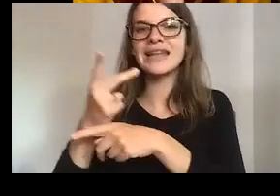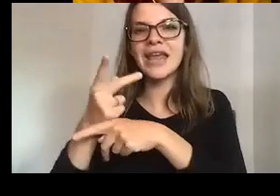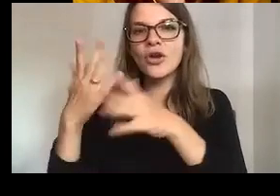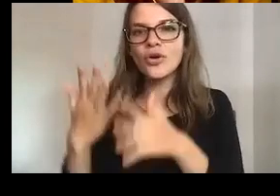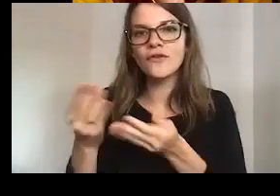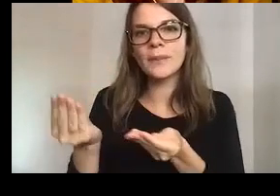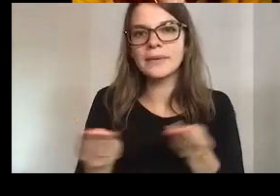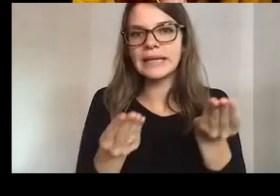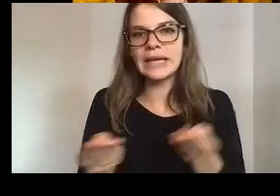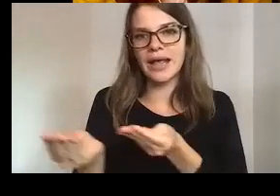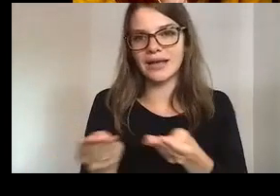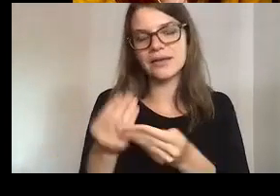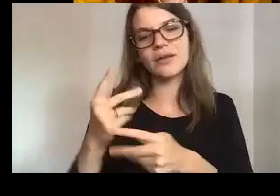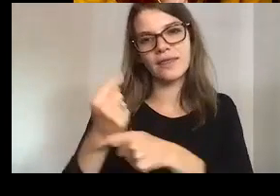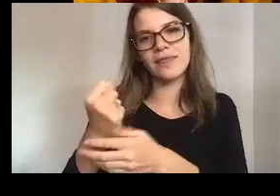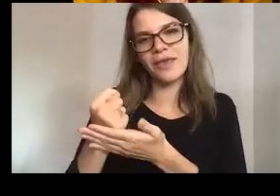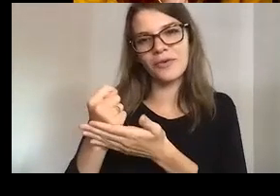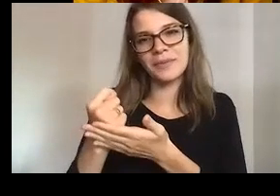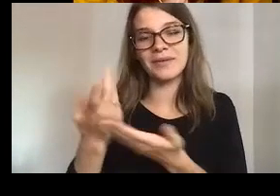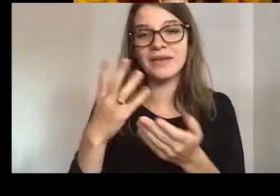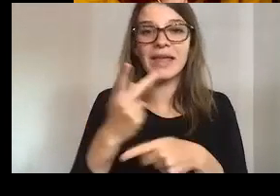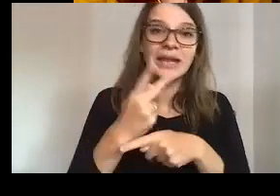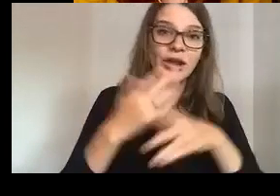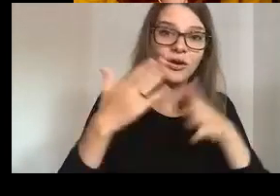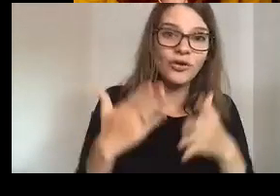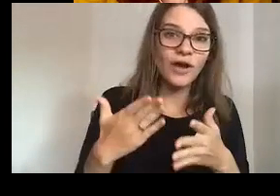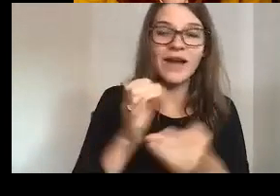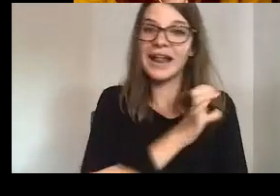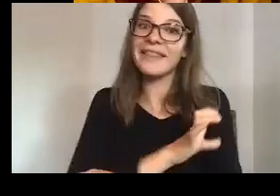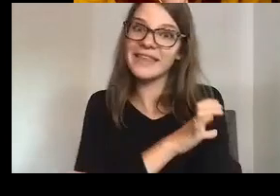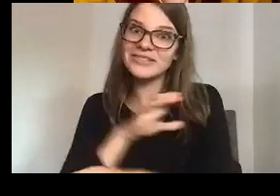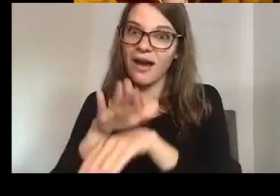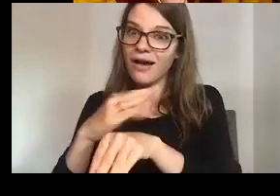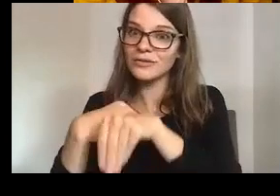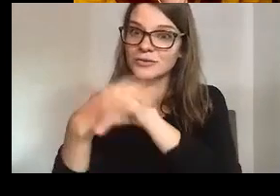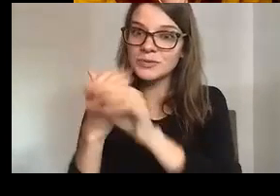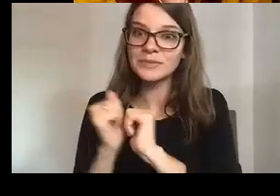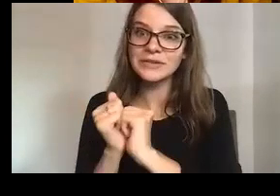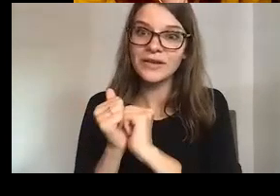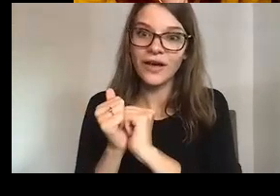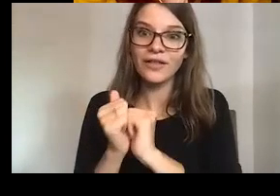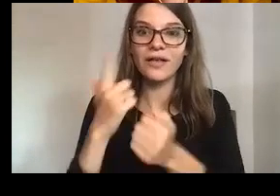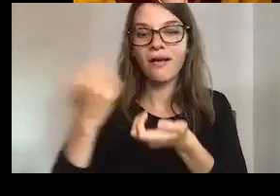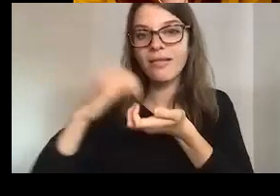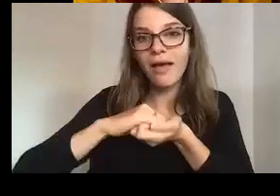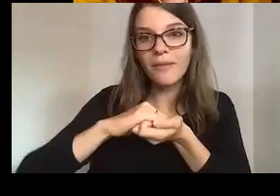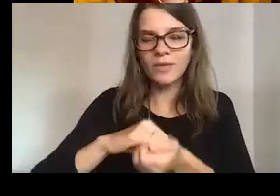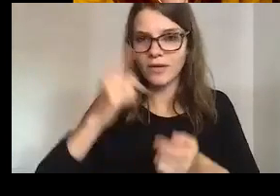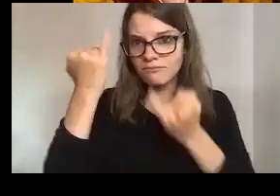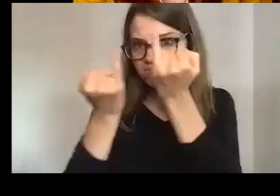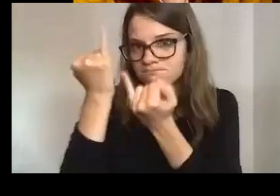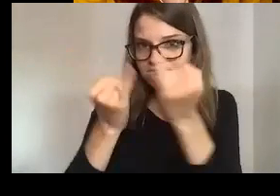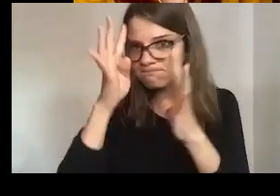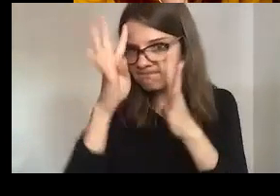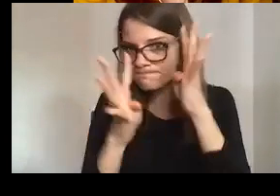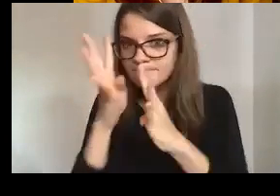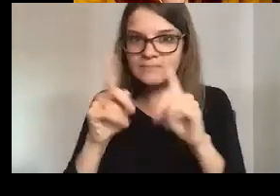so now caregivers and clinicians are spending time on zoom collaborating finding ideas but really the